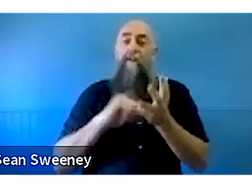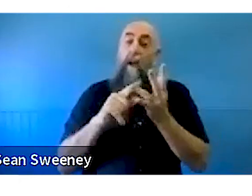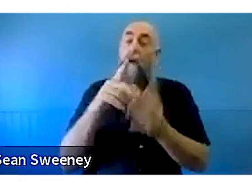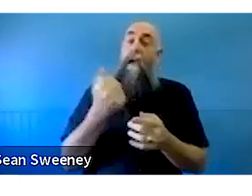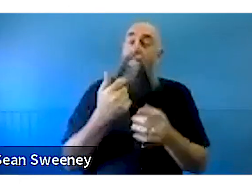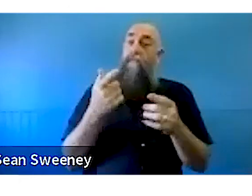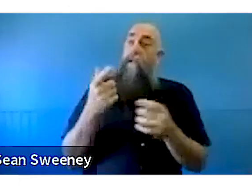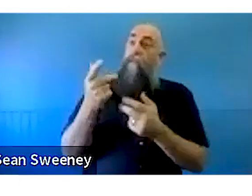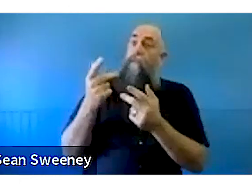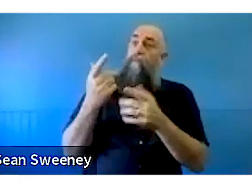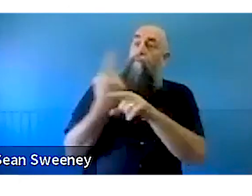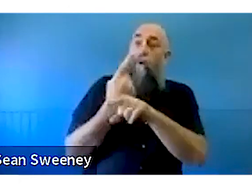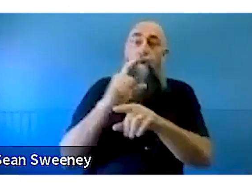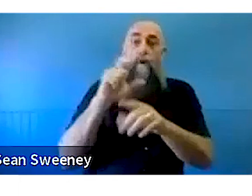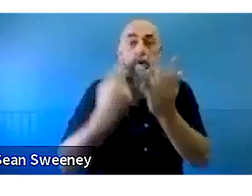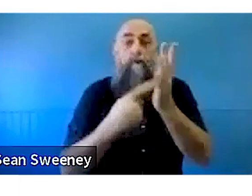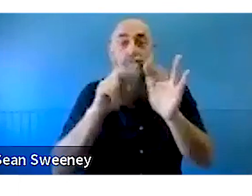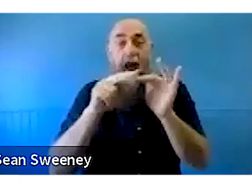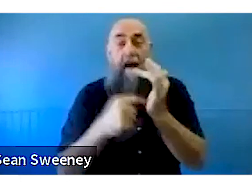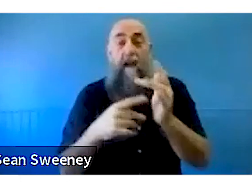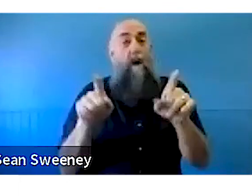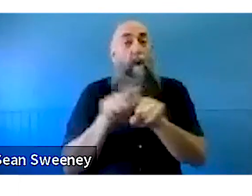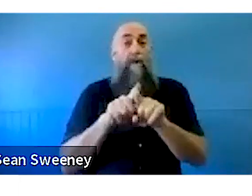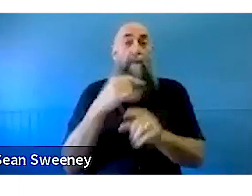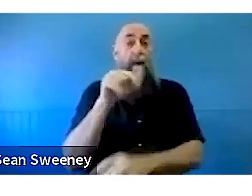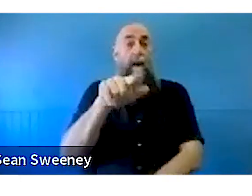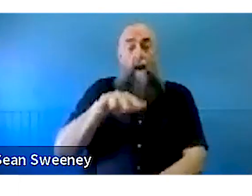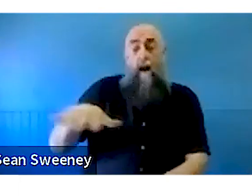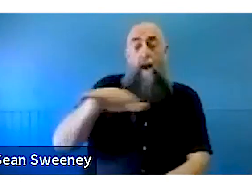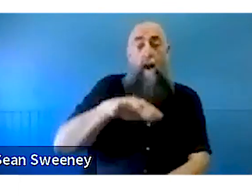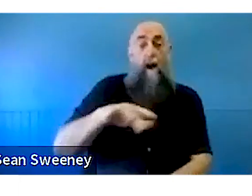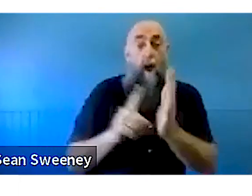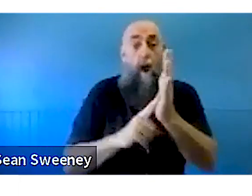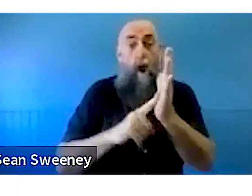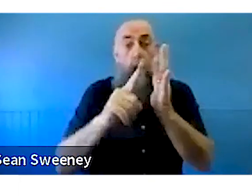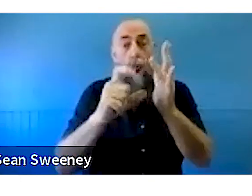You might have local artists as well with disability, who might